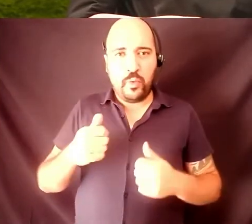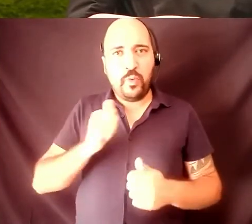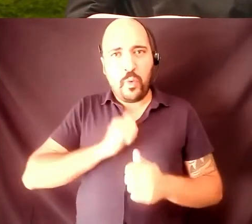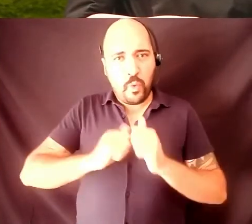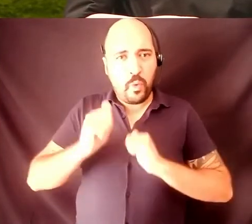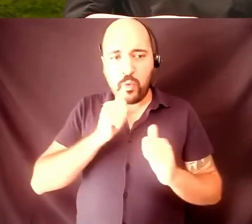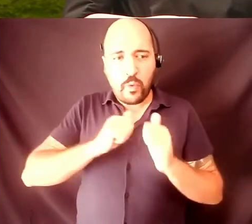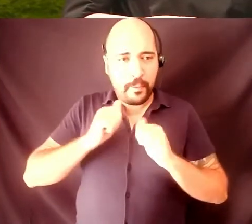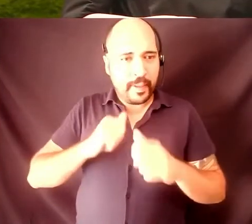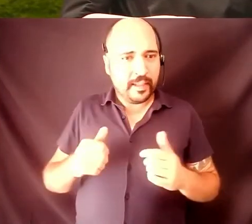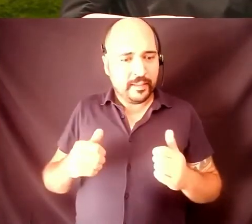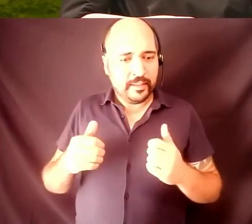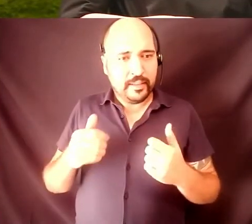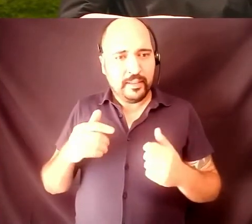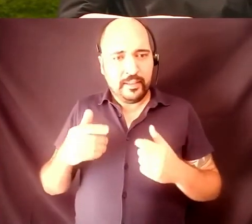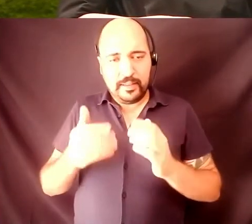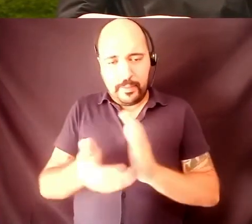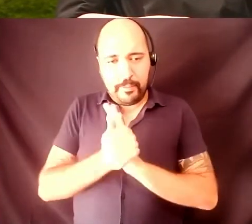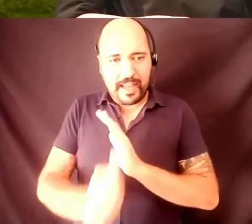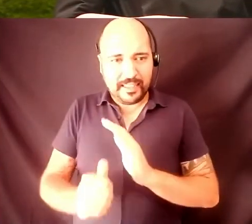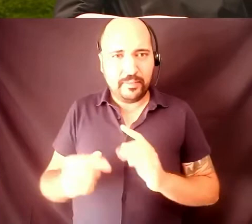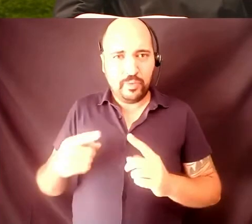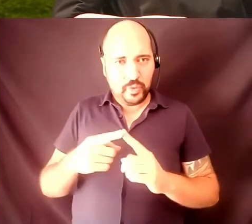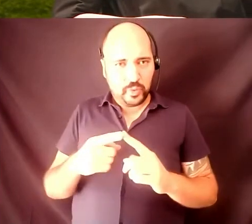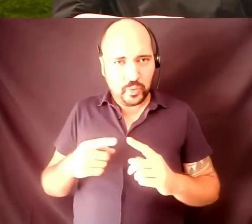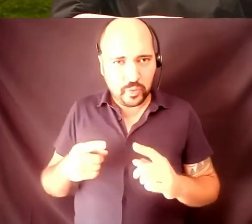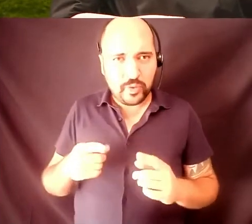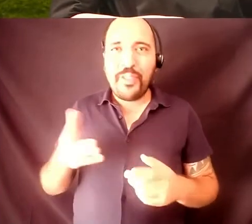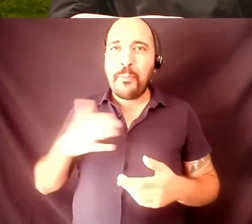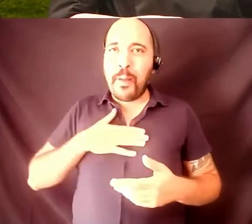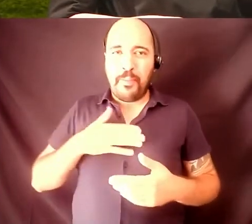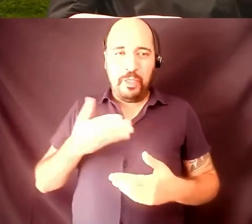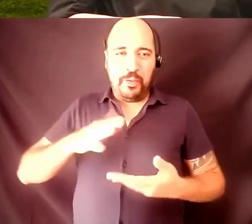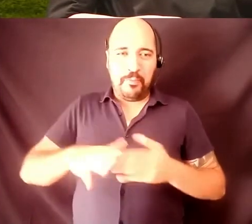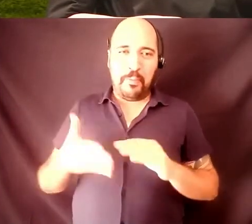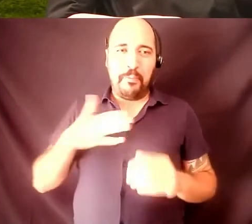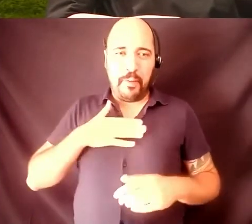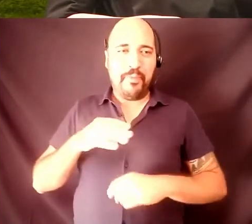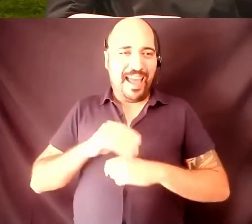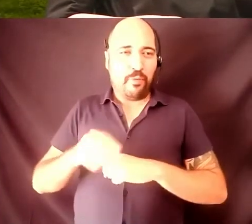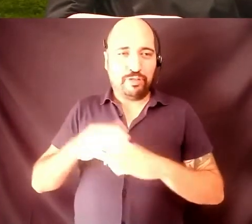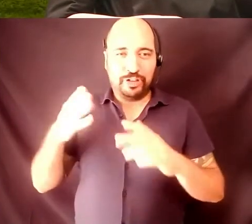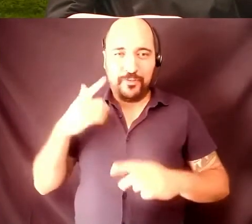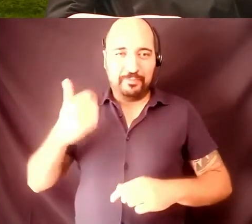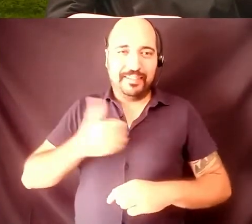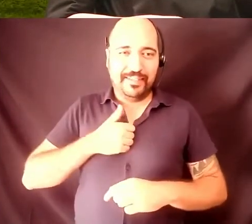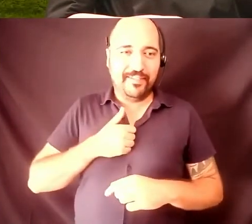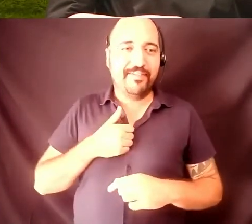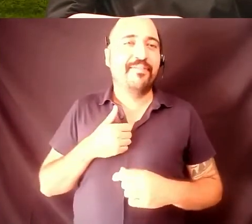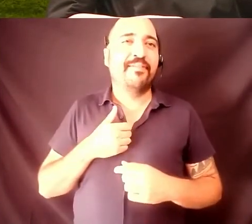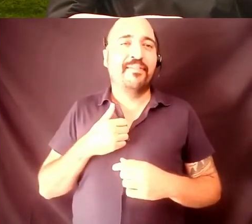The screen is, like you said, it's the co-teacher. It's now the school counselor in the room. Through this visual wall. Which I think is beautiful.